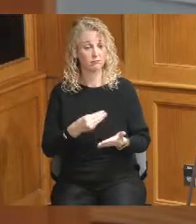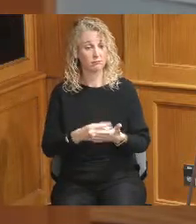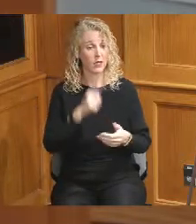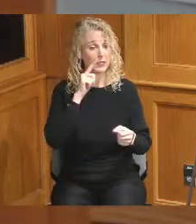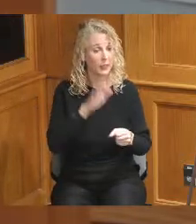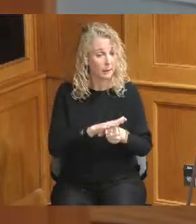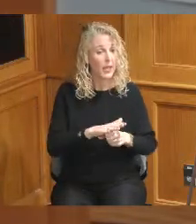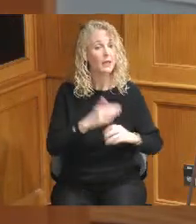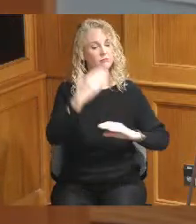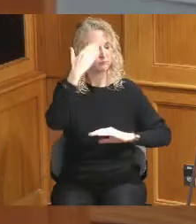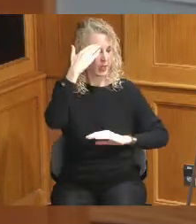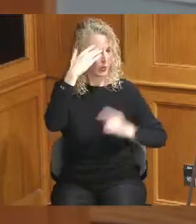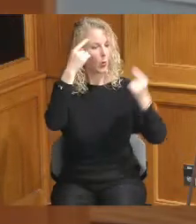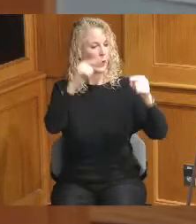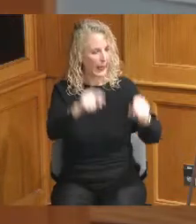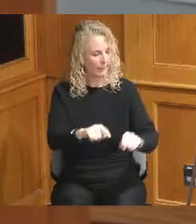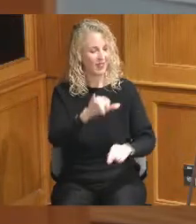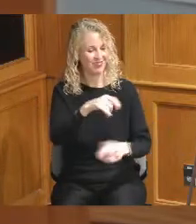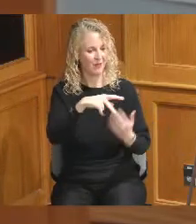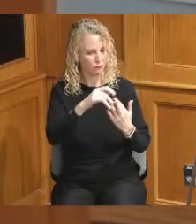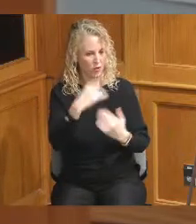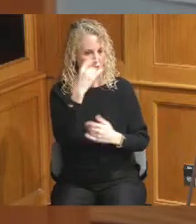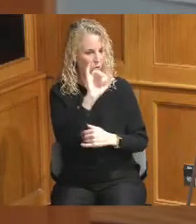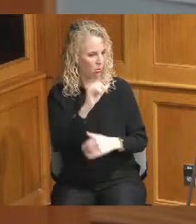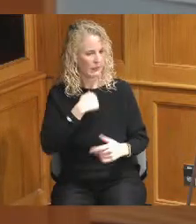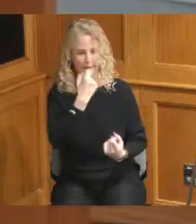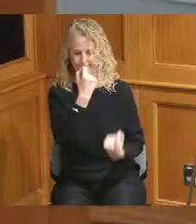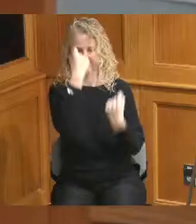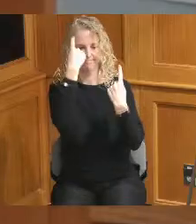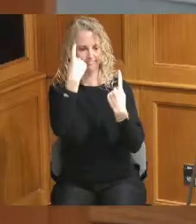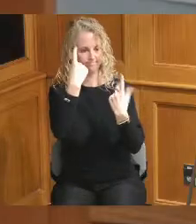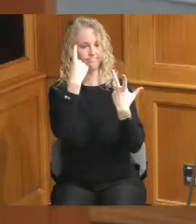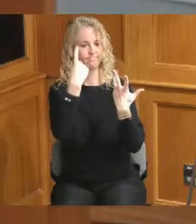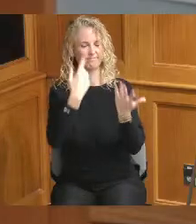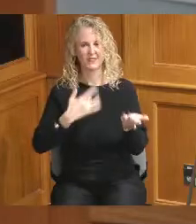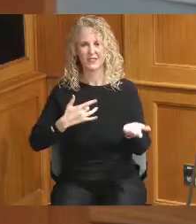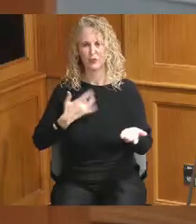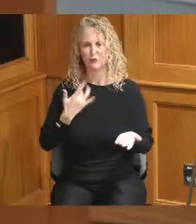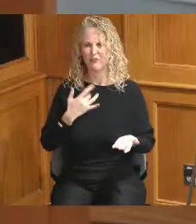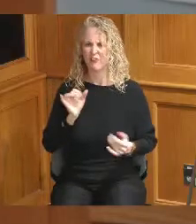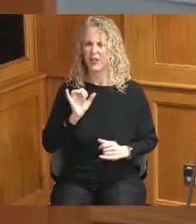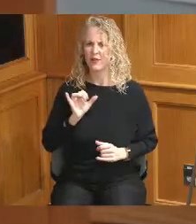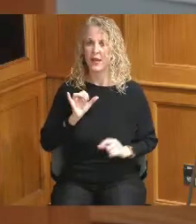sense of what's going it's going to look like and you have a sense of okay this is we can have we